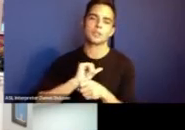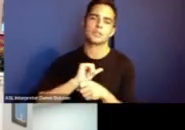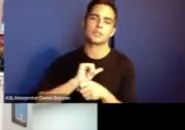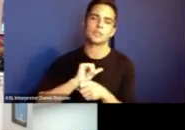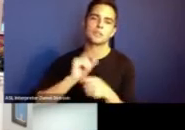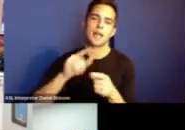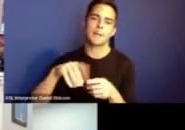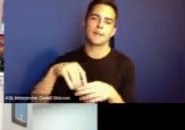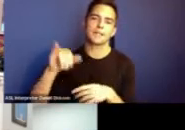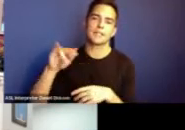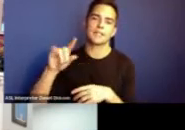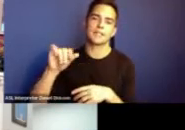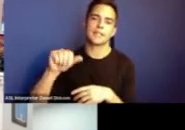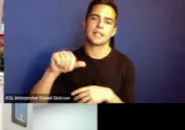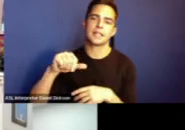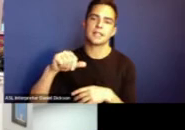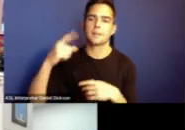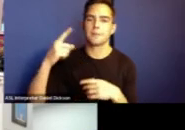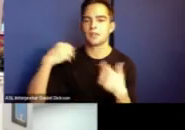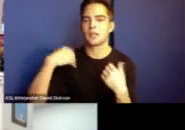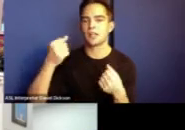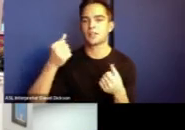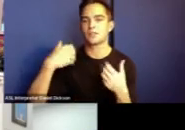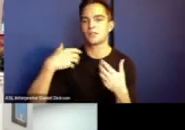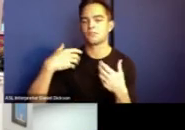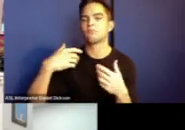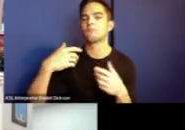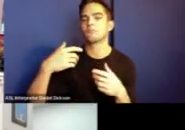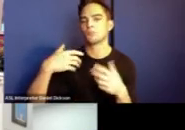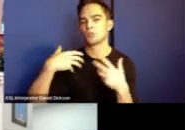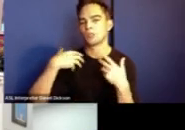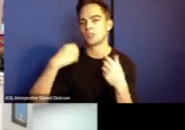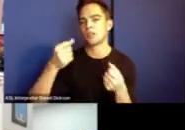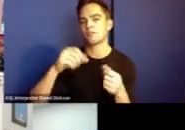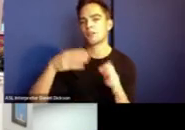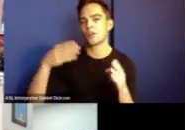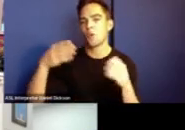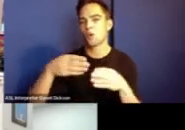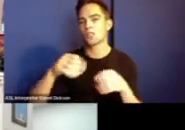in Indiana around mental health and substance use recovery. A recovery oriented system is a